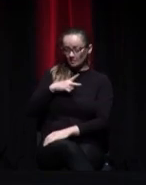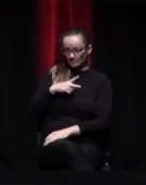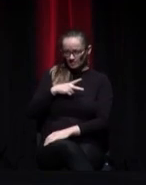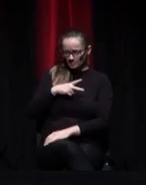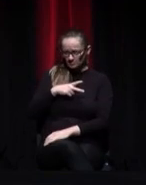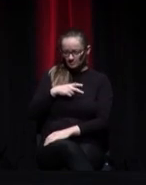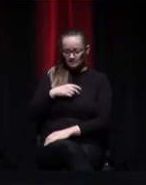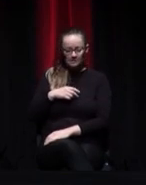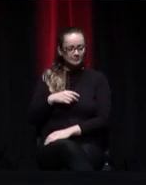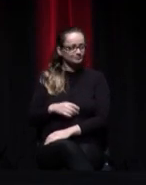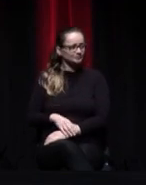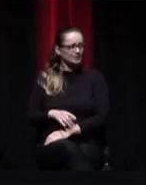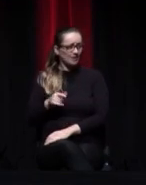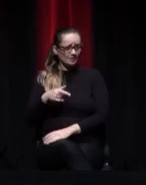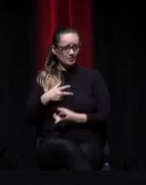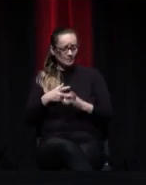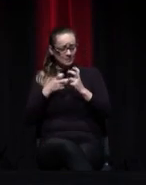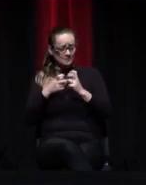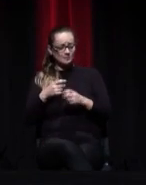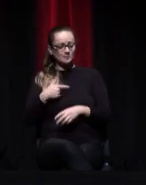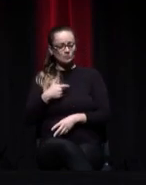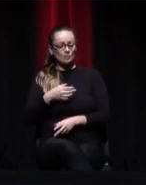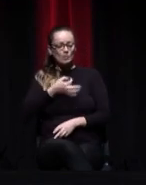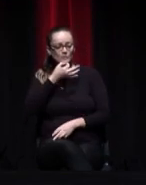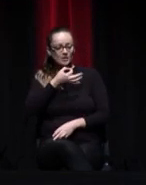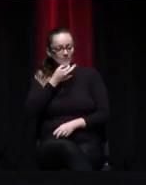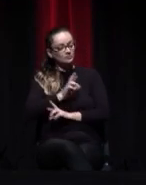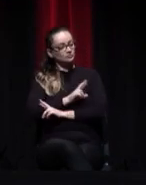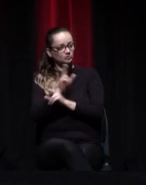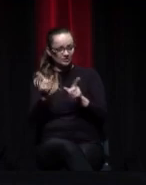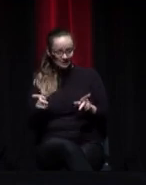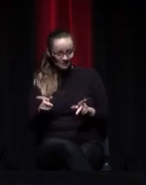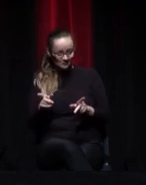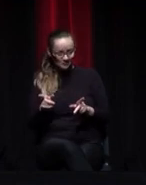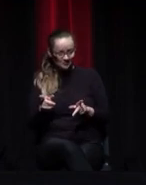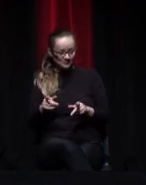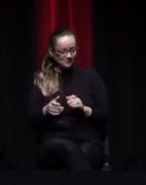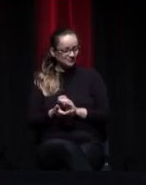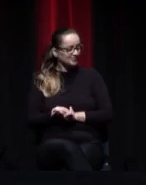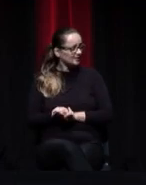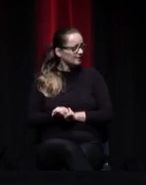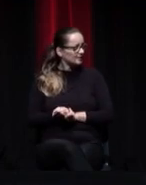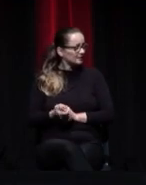about what opinions are. The opinion grammar’s different. It has a whole new meaning